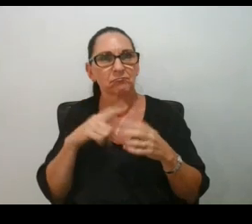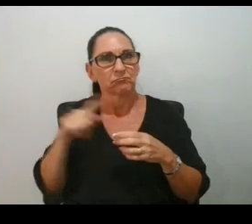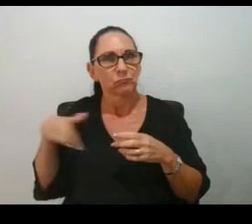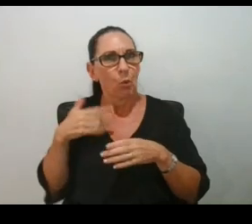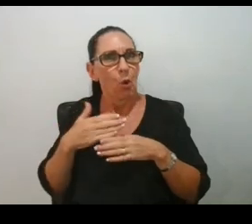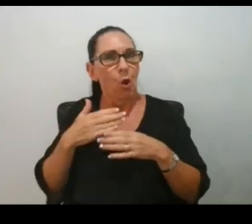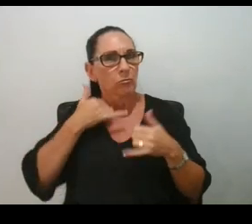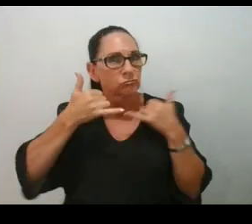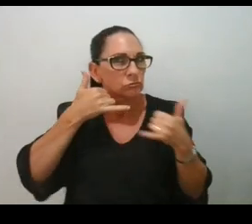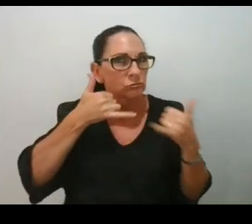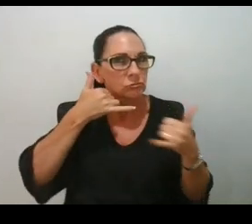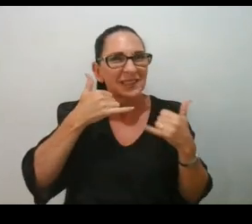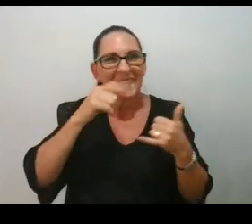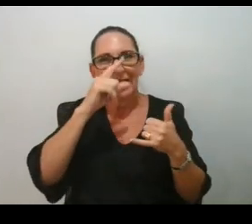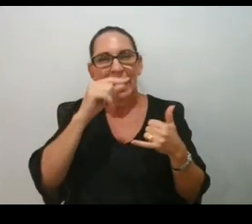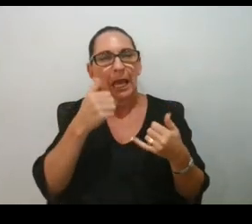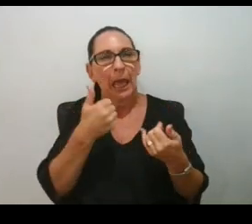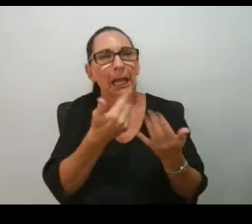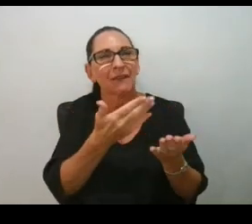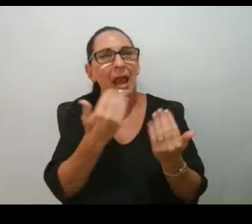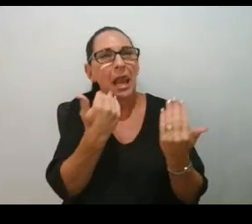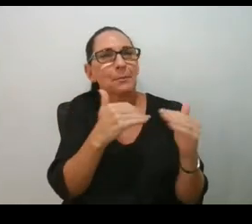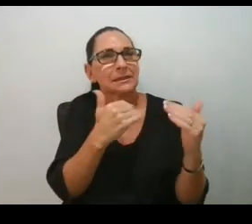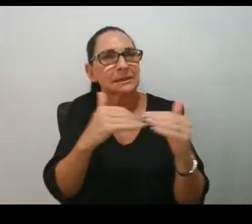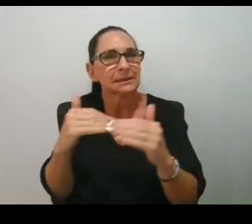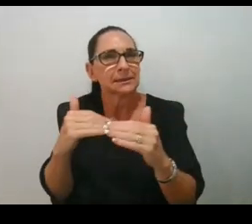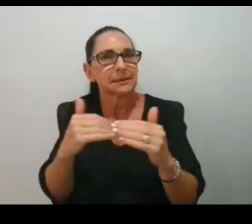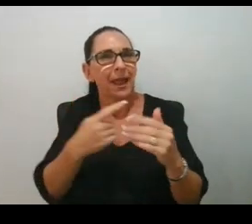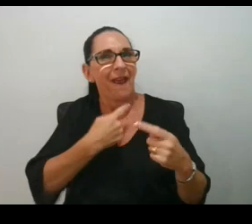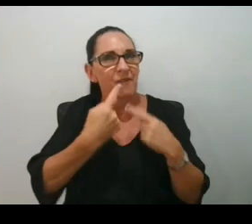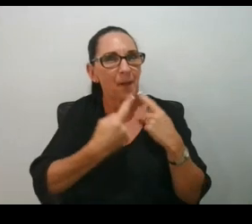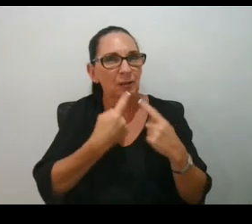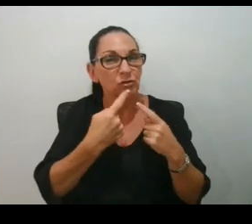sort of limited information and they can also if they determine that your client has a legal